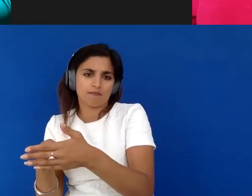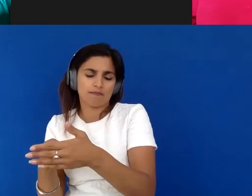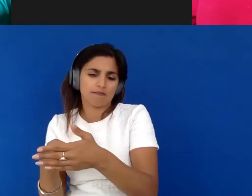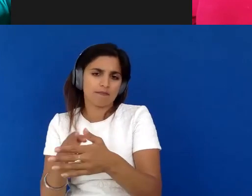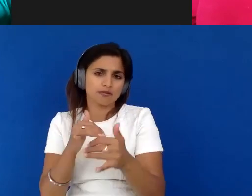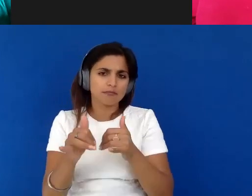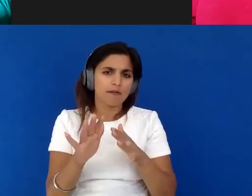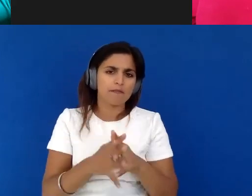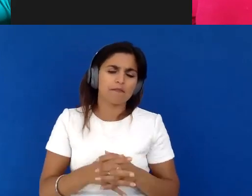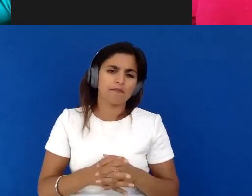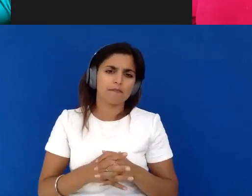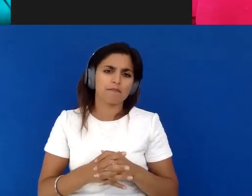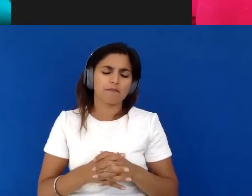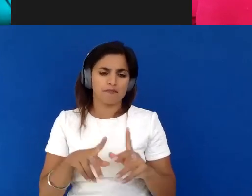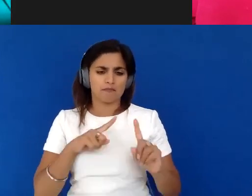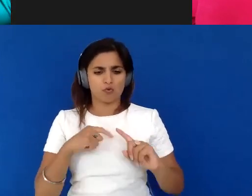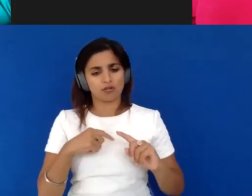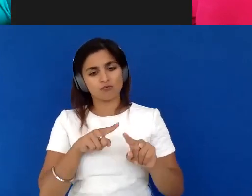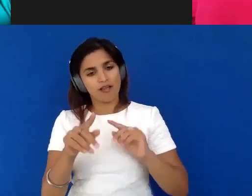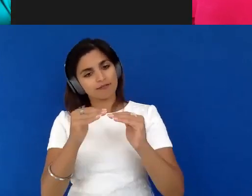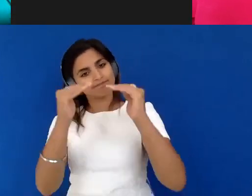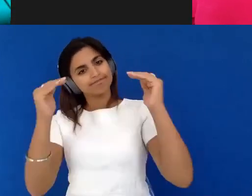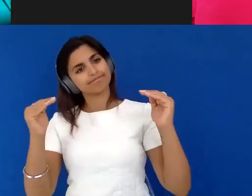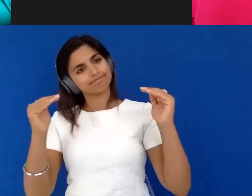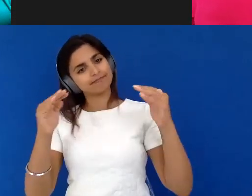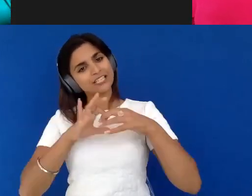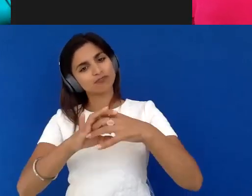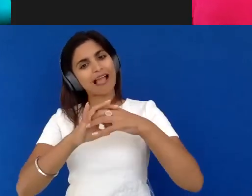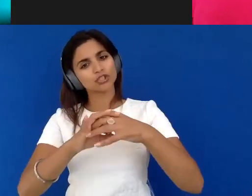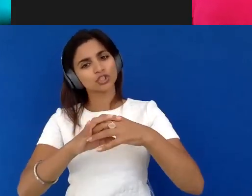equitable interaction that's what I'll call it equitable interaction and you